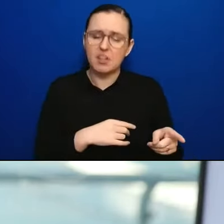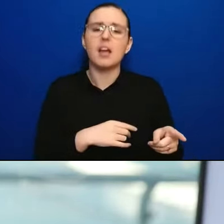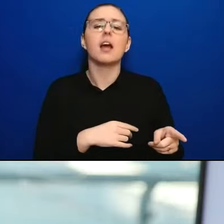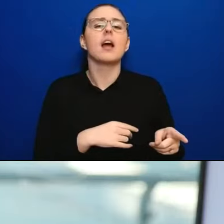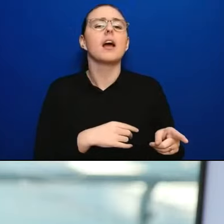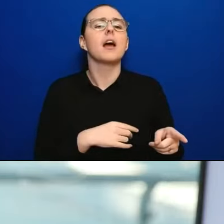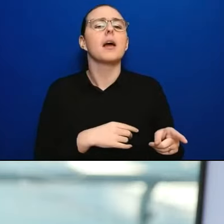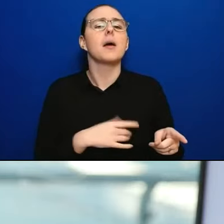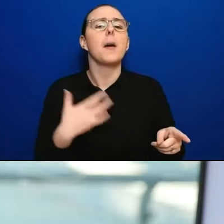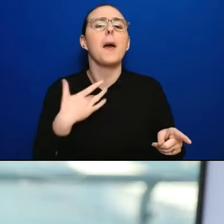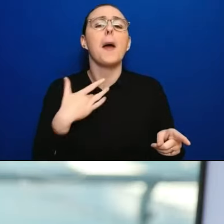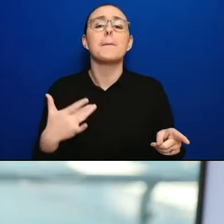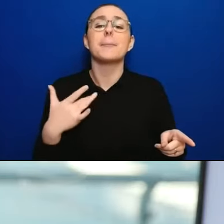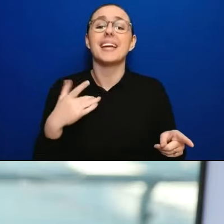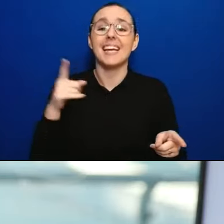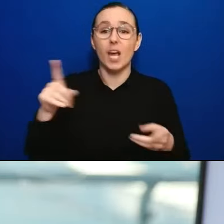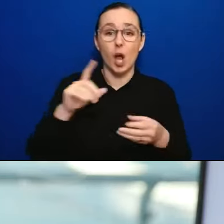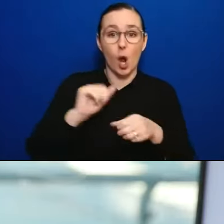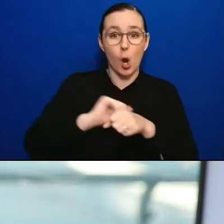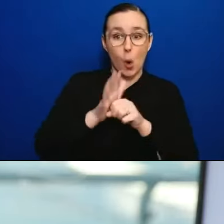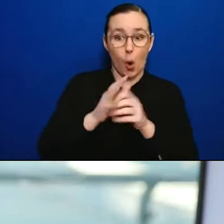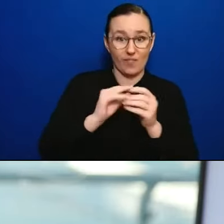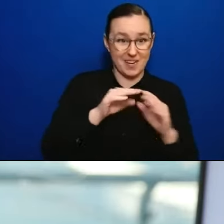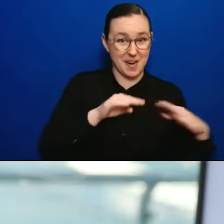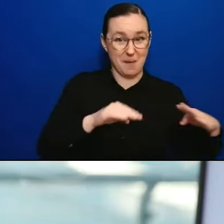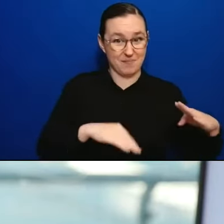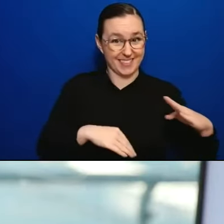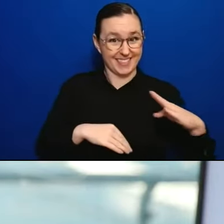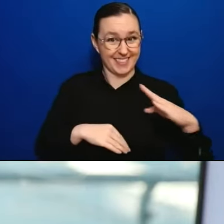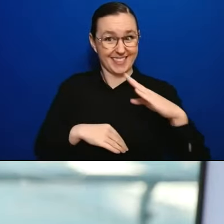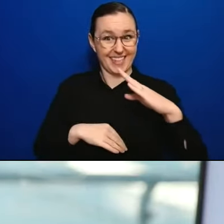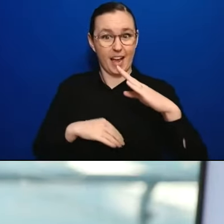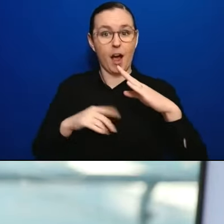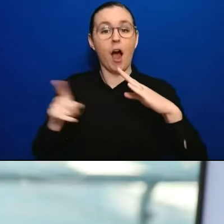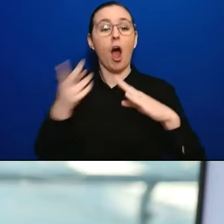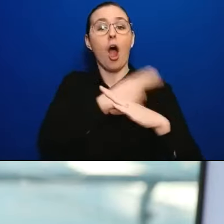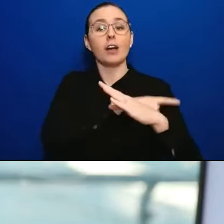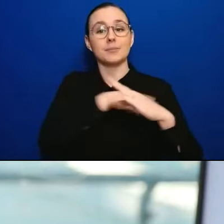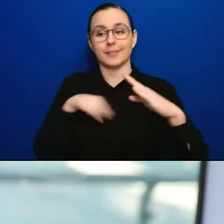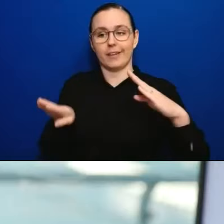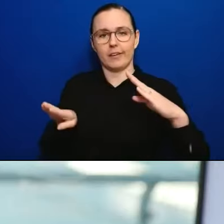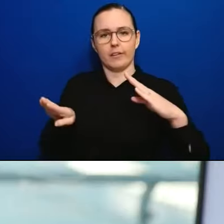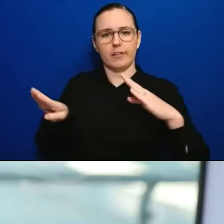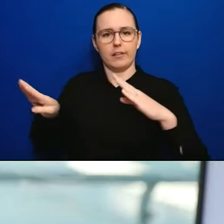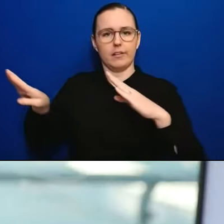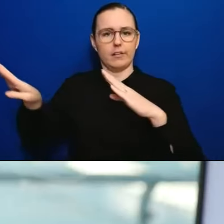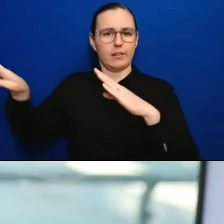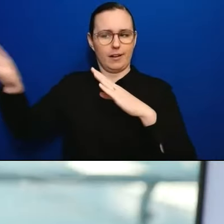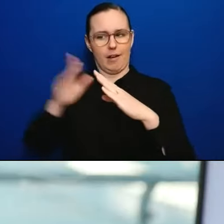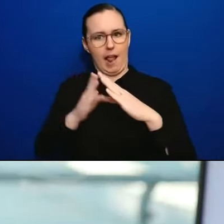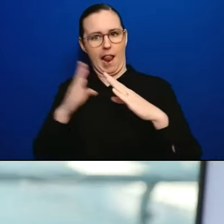Hospitalizations are what we call a lagging indicator. It takes time. And we have had very high